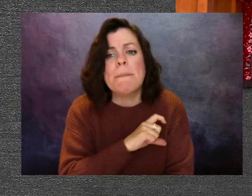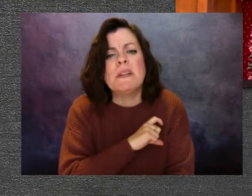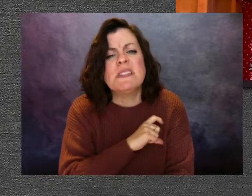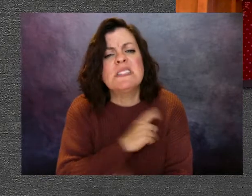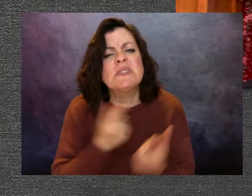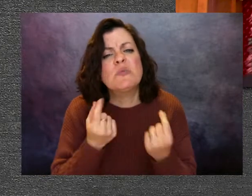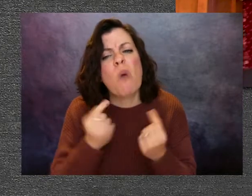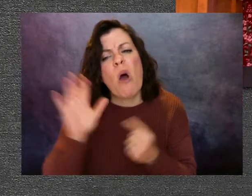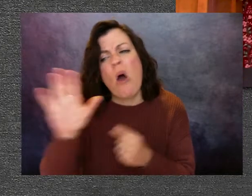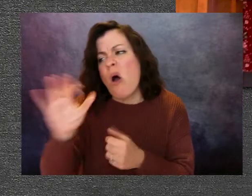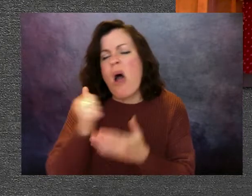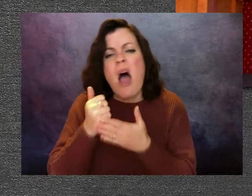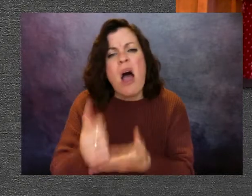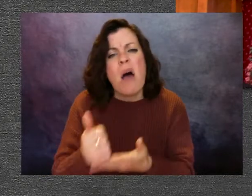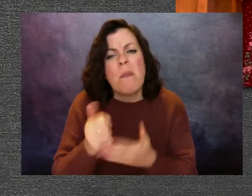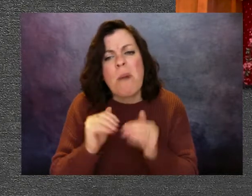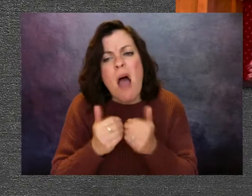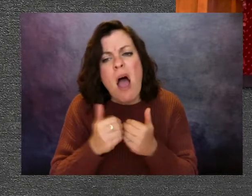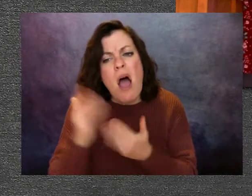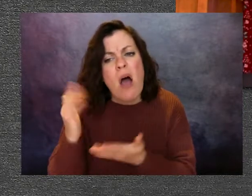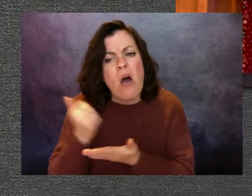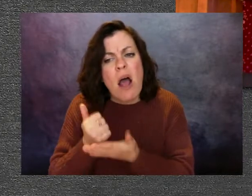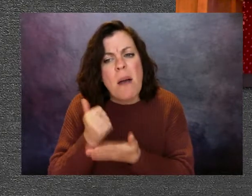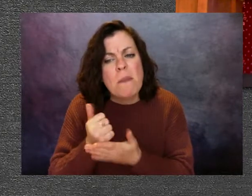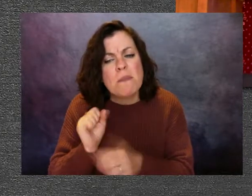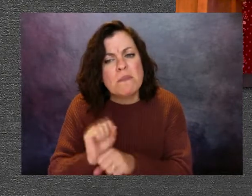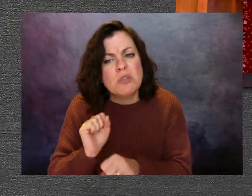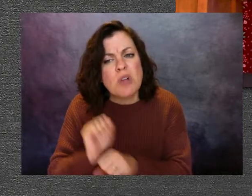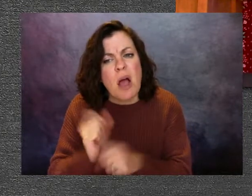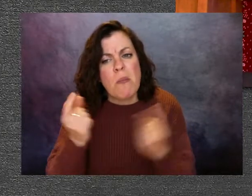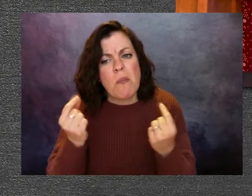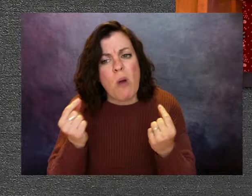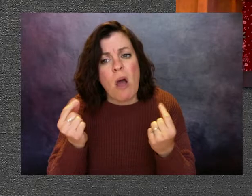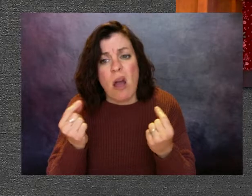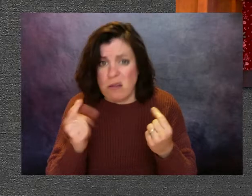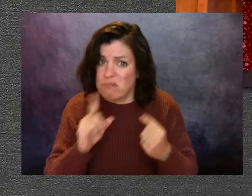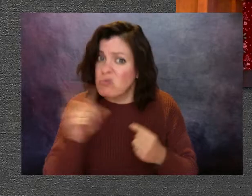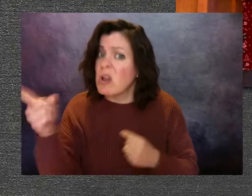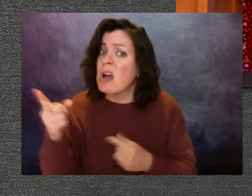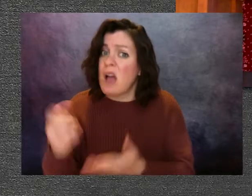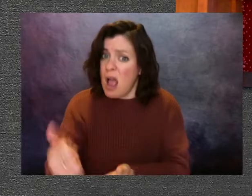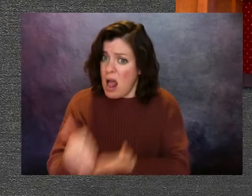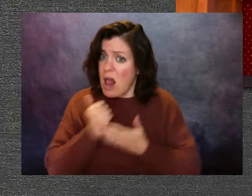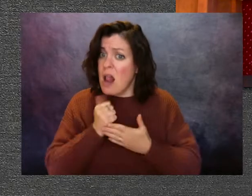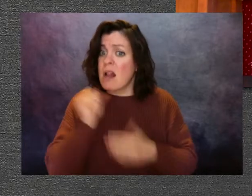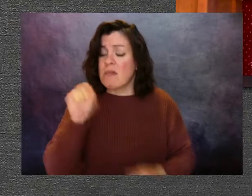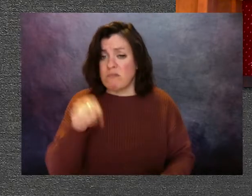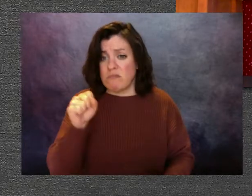Because they're a community helper. They help us. I wonder if you know, what do they do?